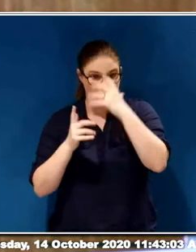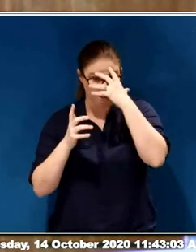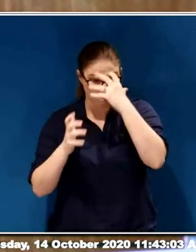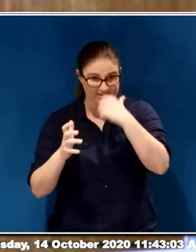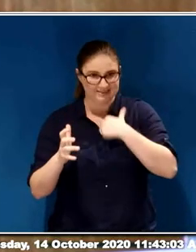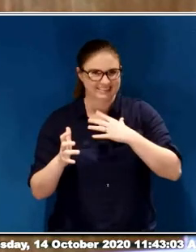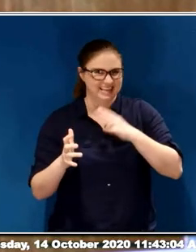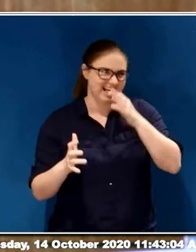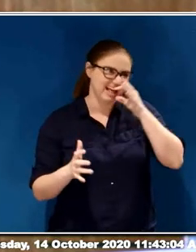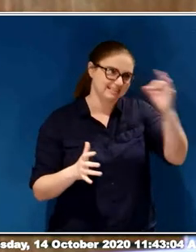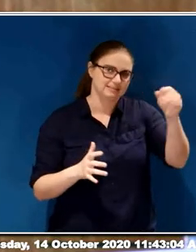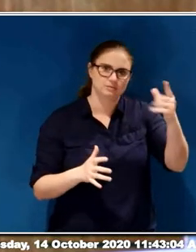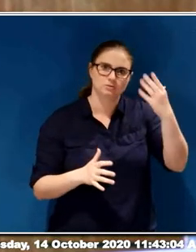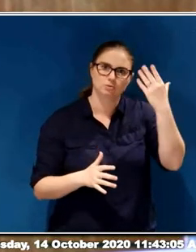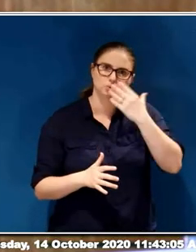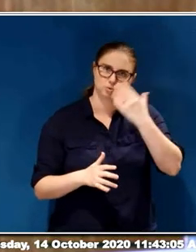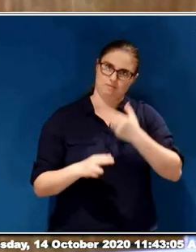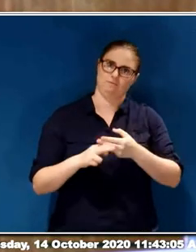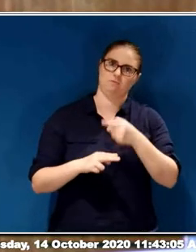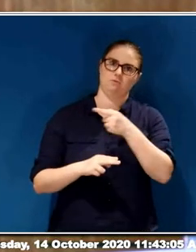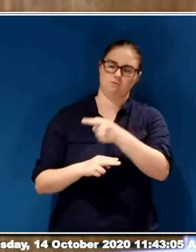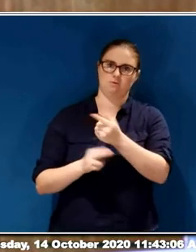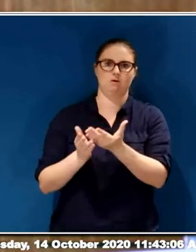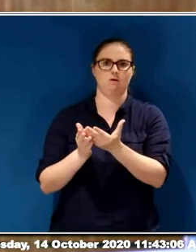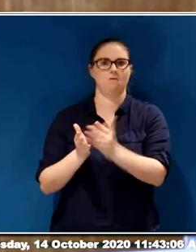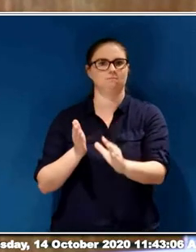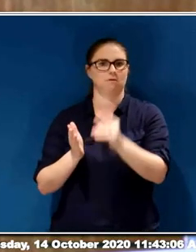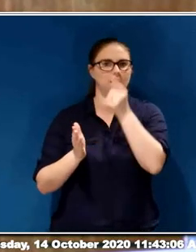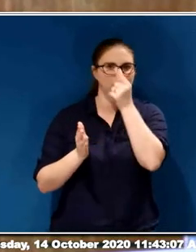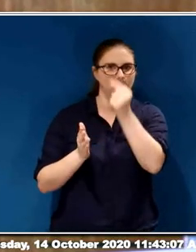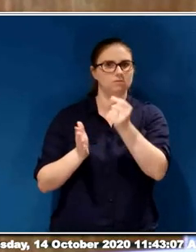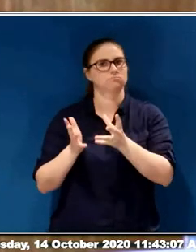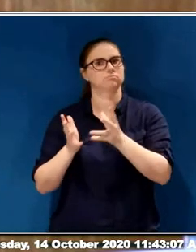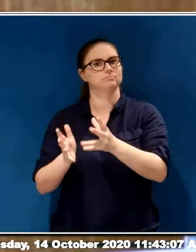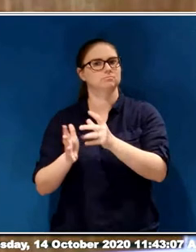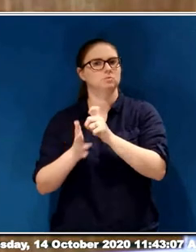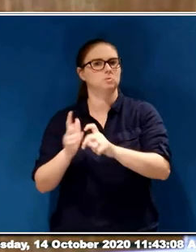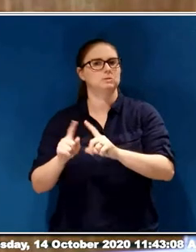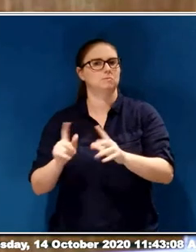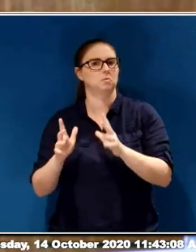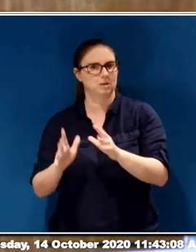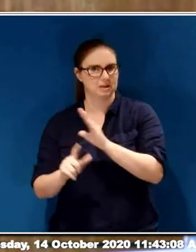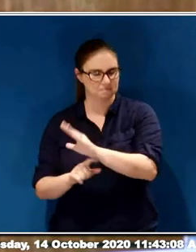She has since also been diagnosed with a Generalised Anxiety Disorder